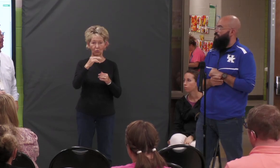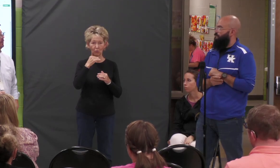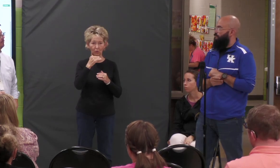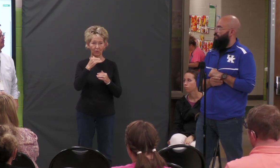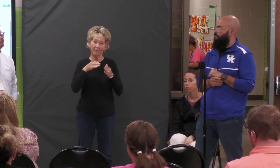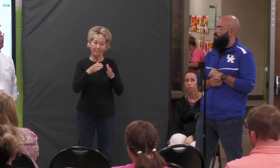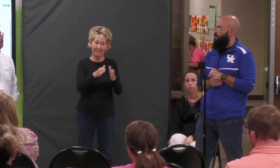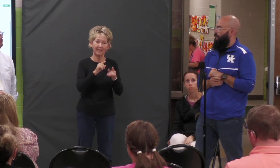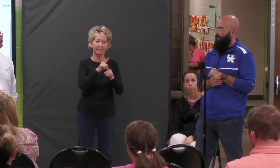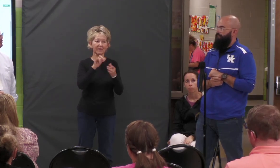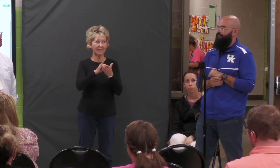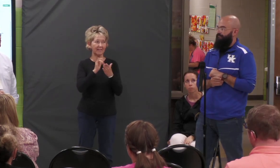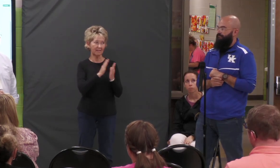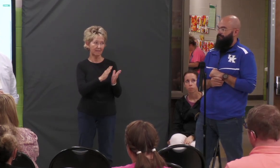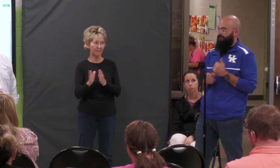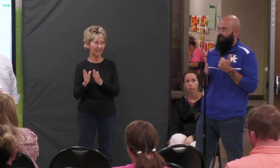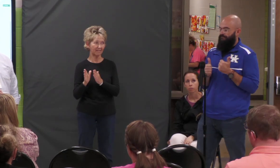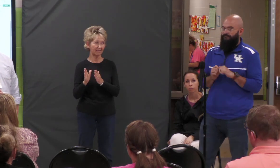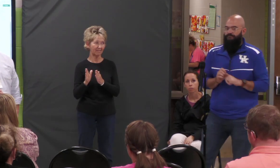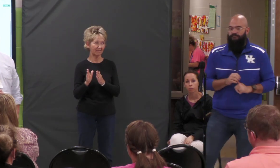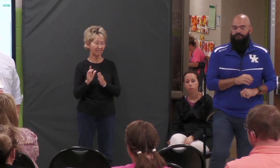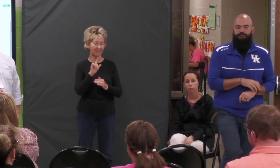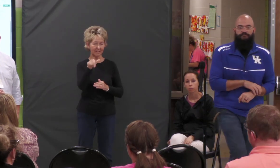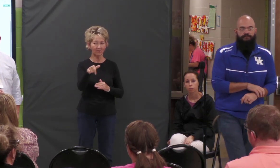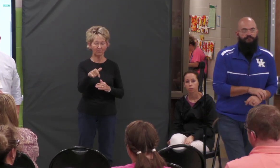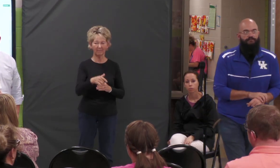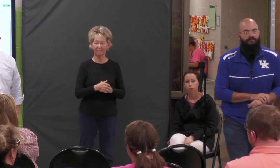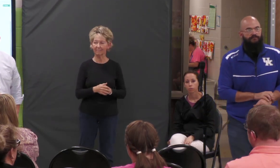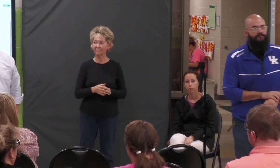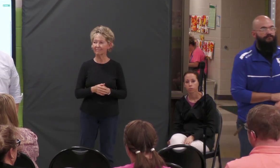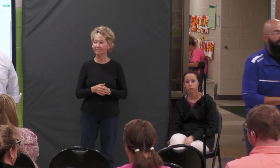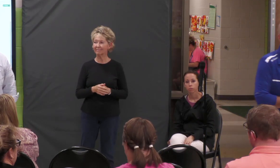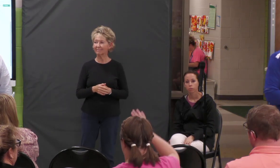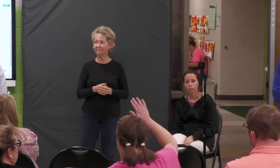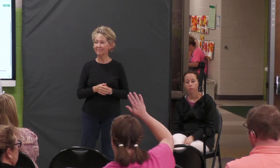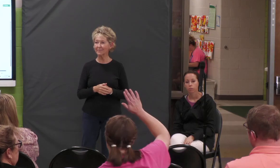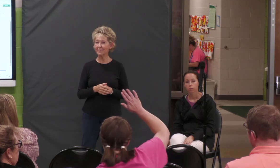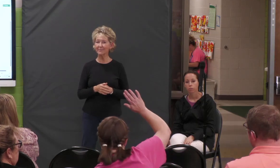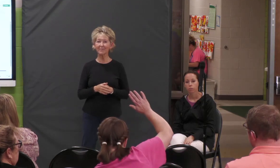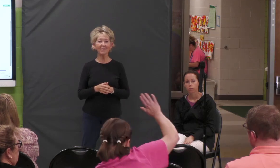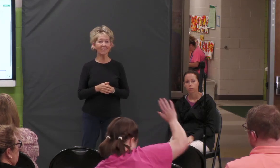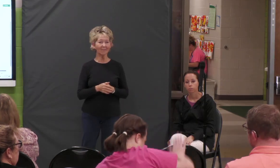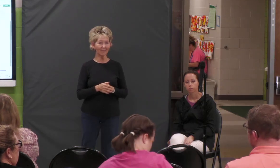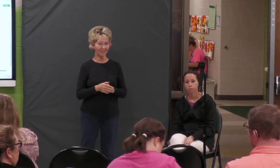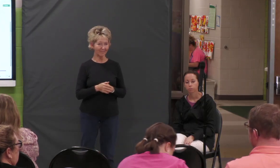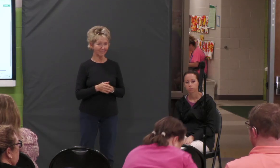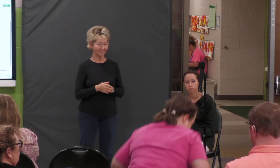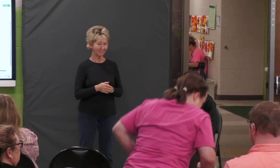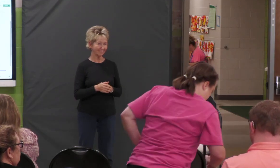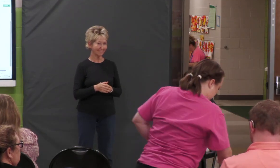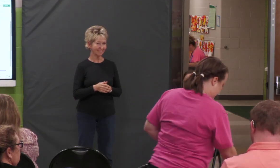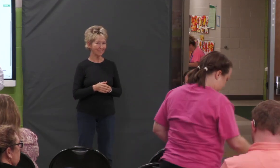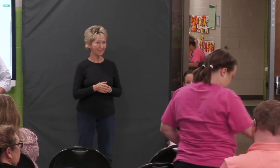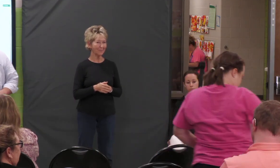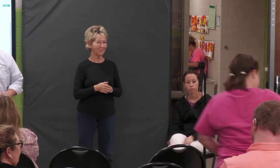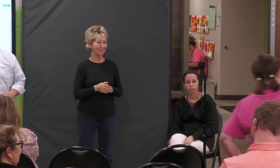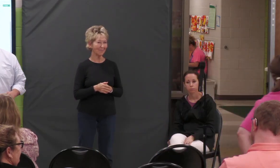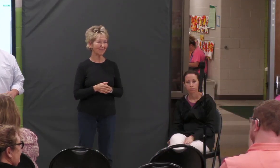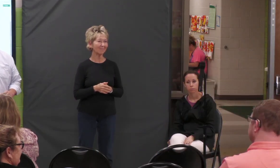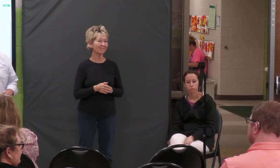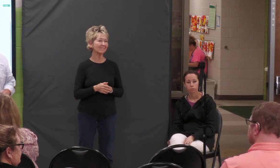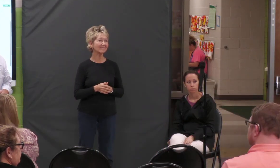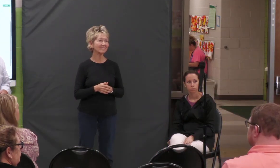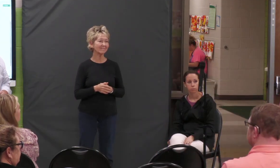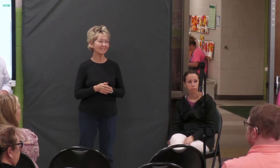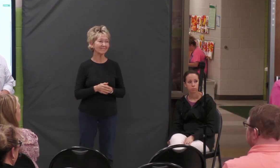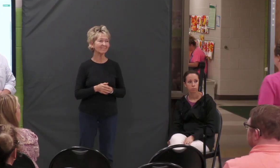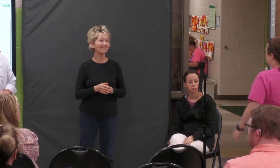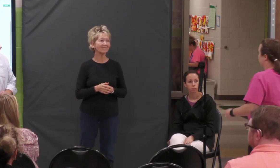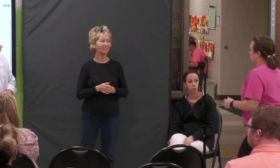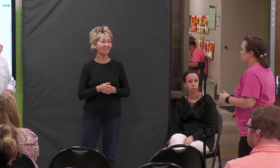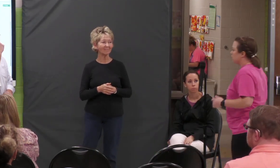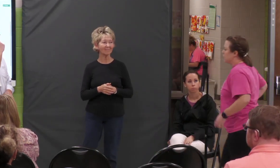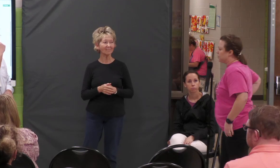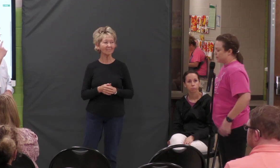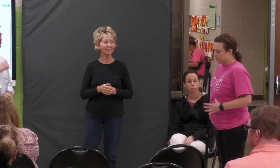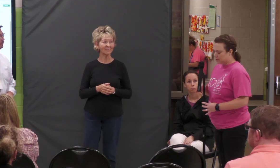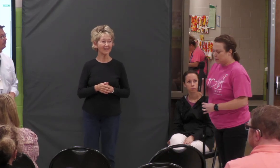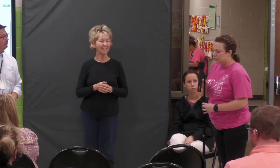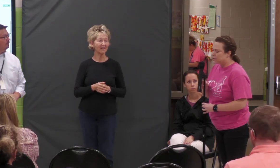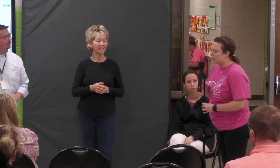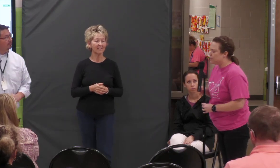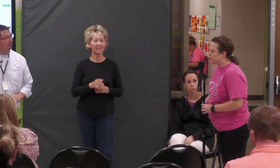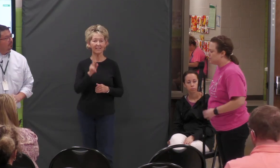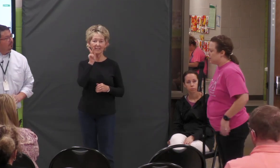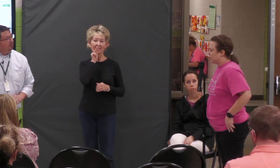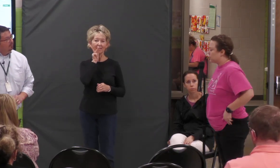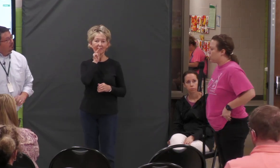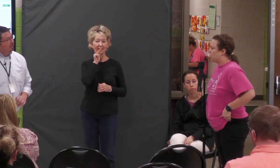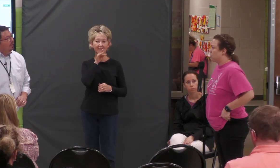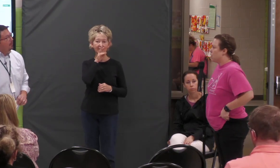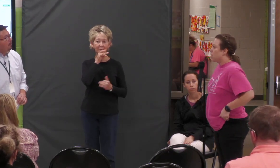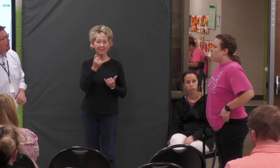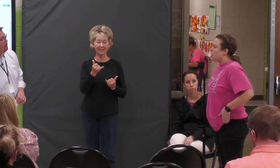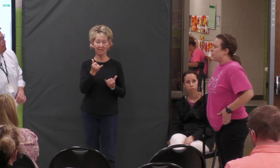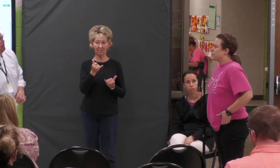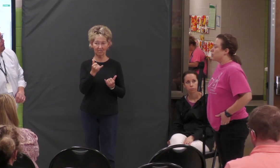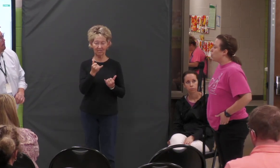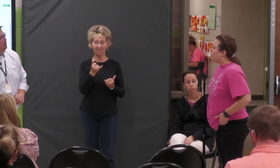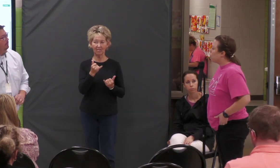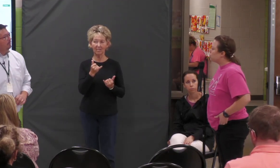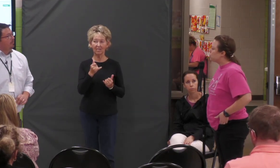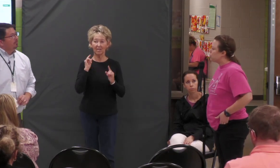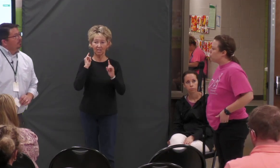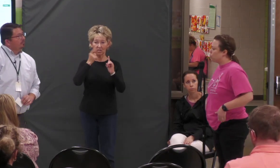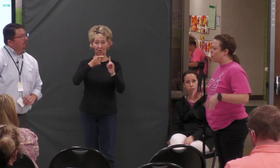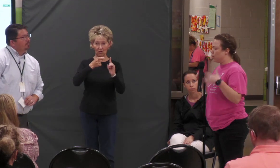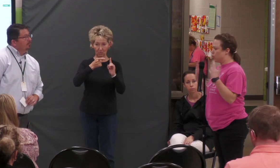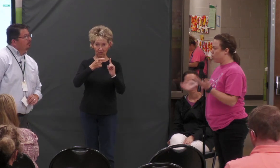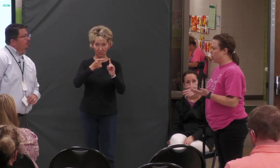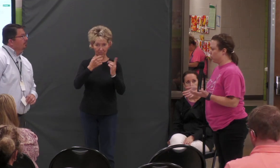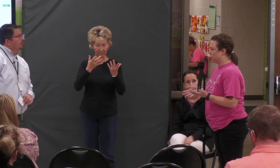plan this this is Kimmy speaking so so is the goal to I know you all looked